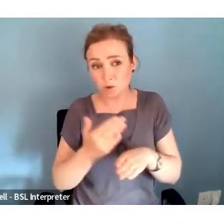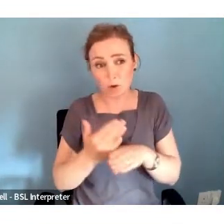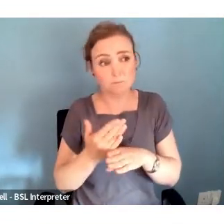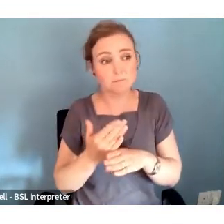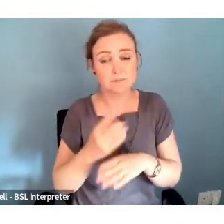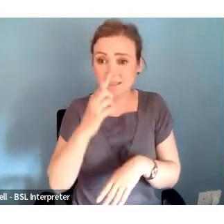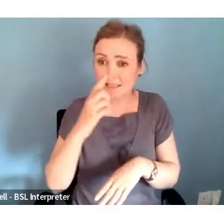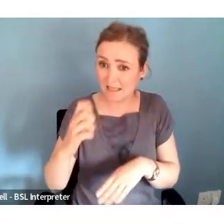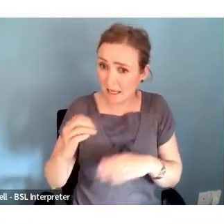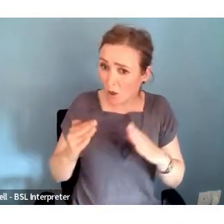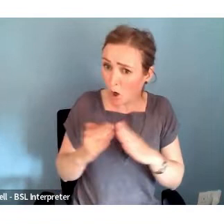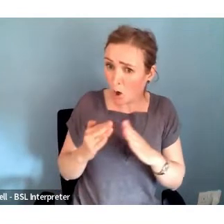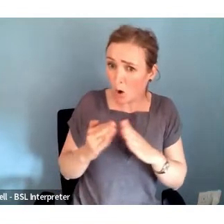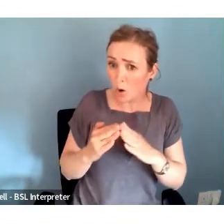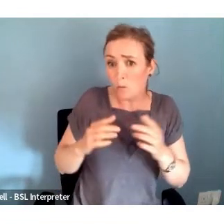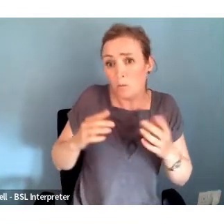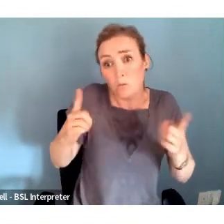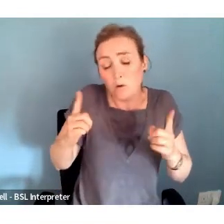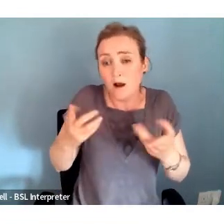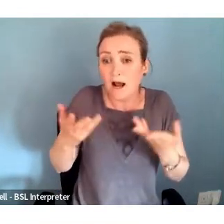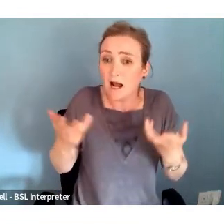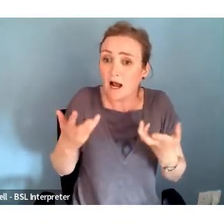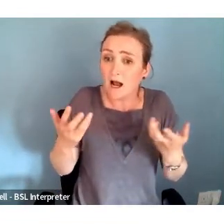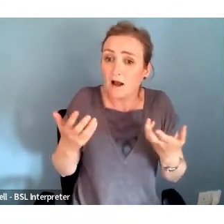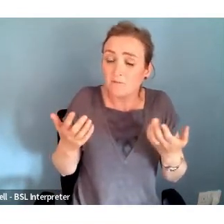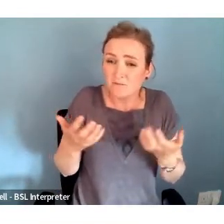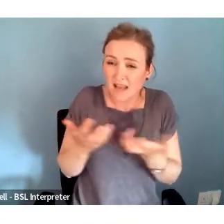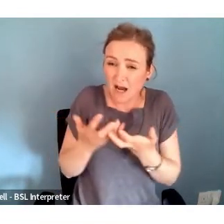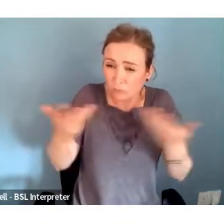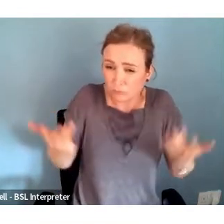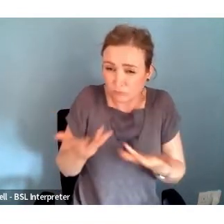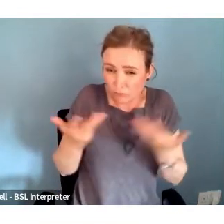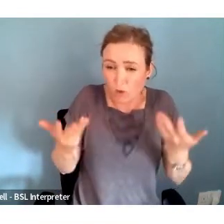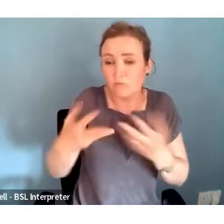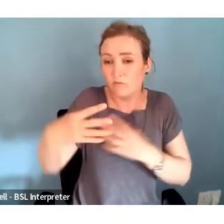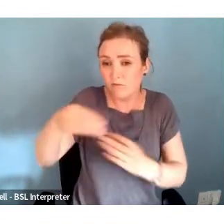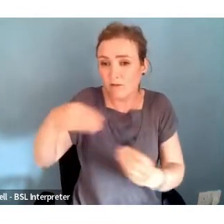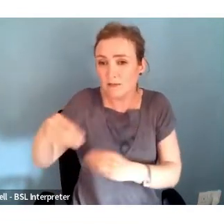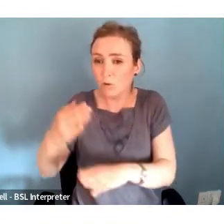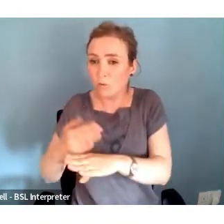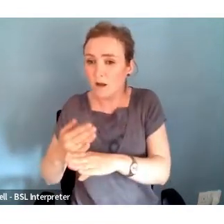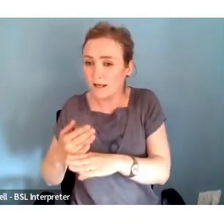within the arts Council. ALEX: For the vast majority of our